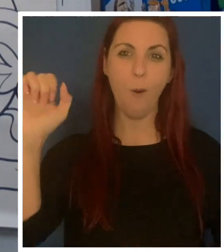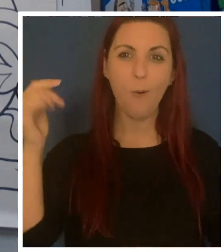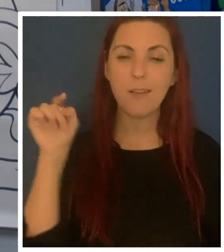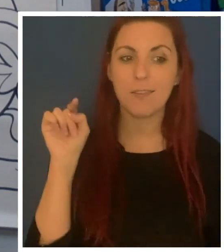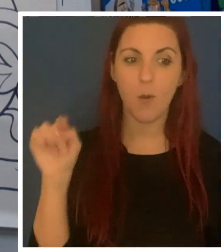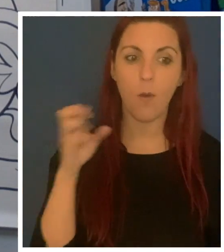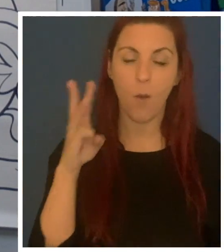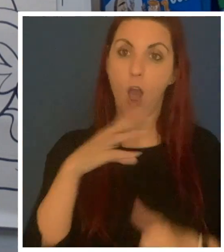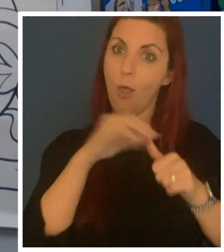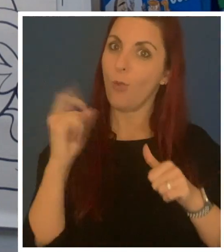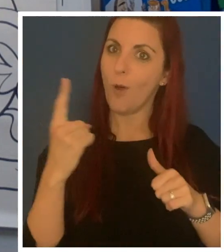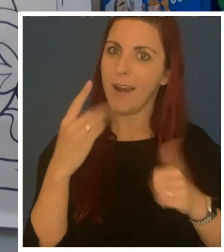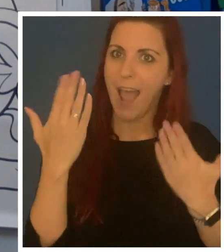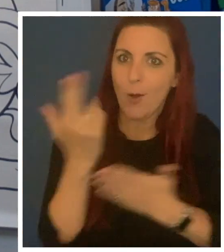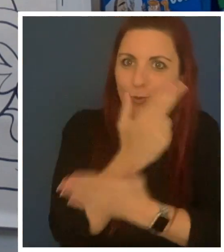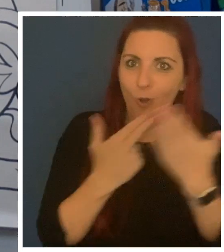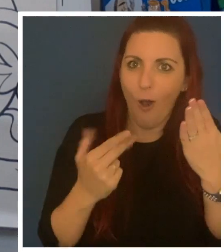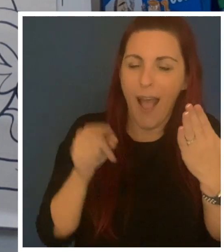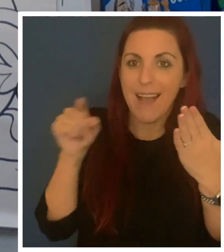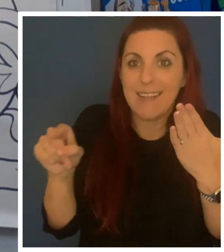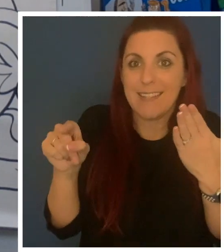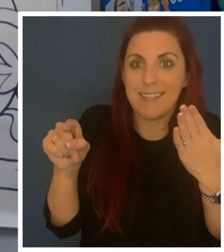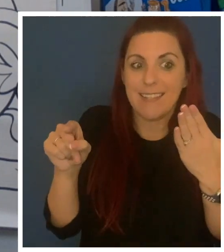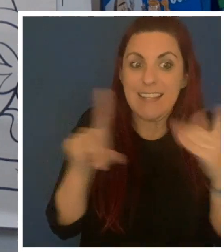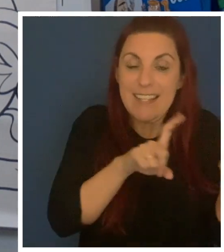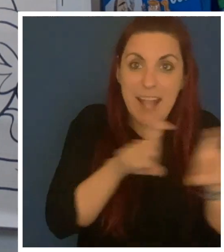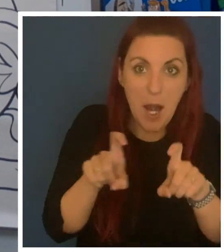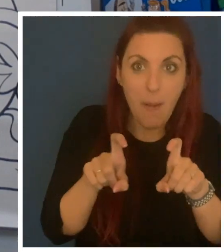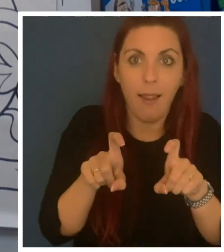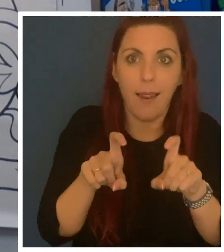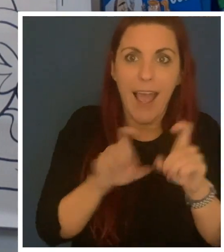to draw Sparkie as a sustainable energy superhero.